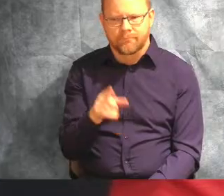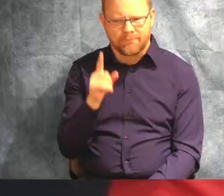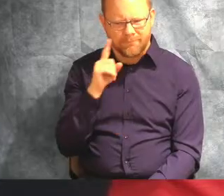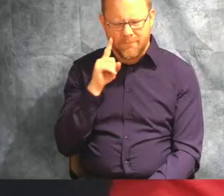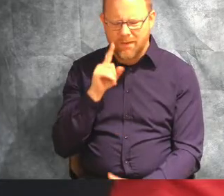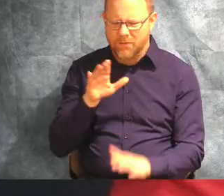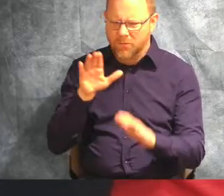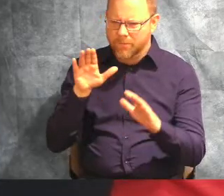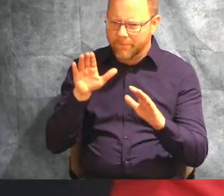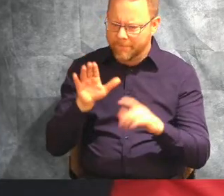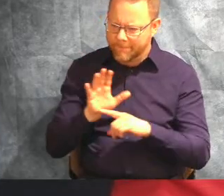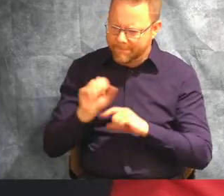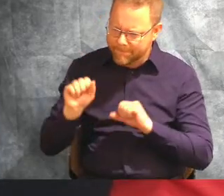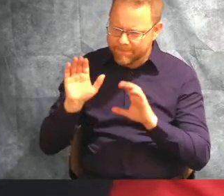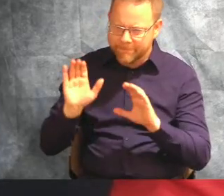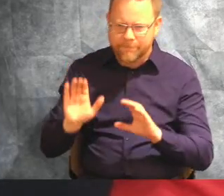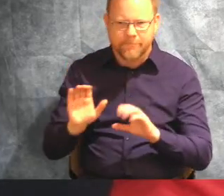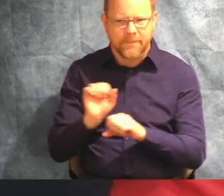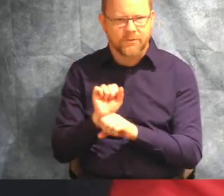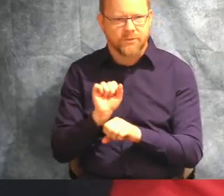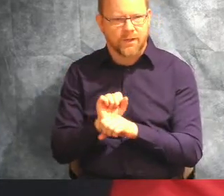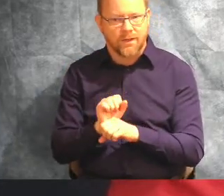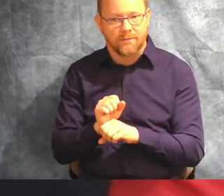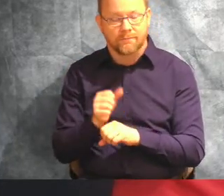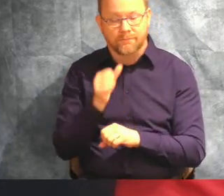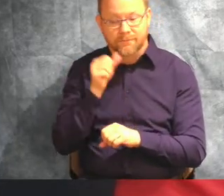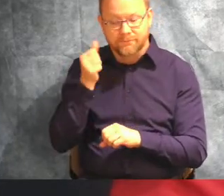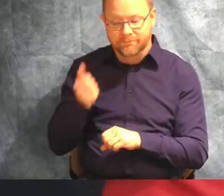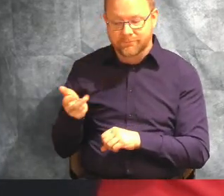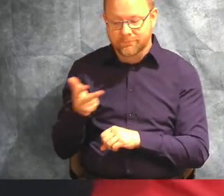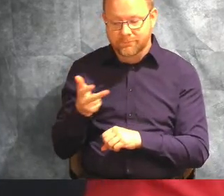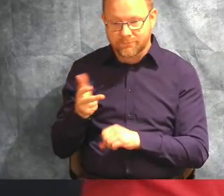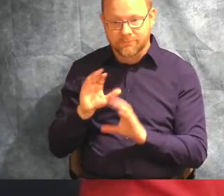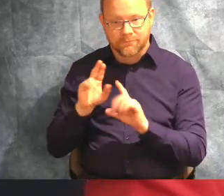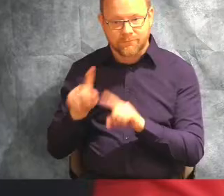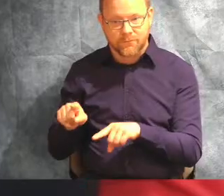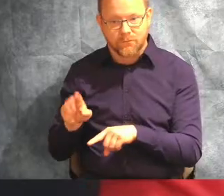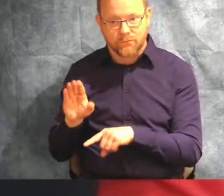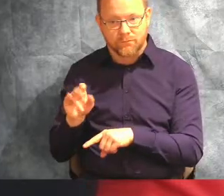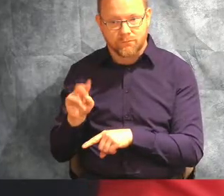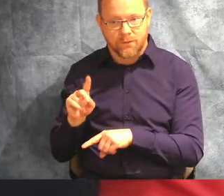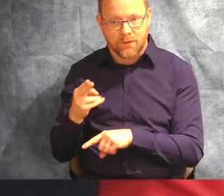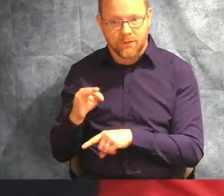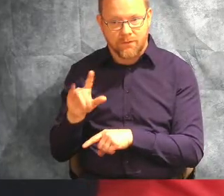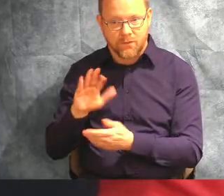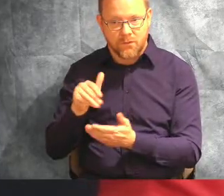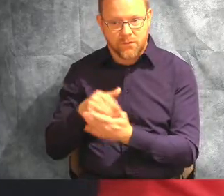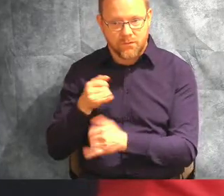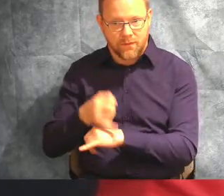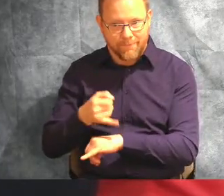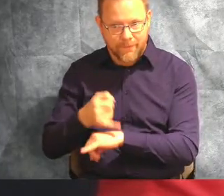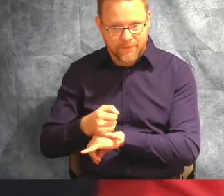remarkable job. And yesterday all three of us were at the Bond Hill Central campus. And I'm sure we